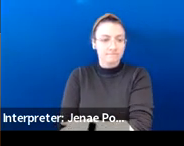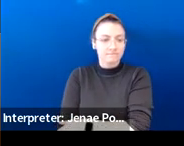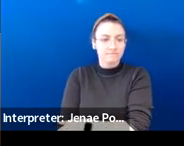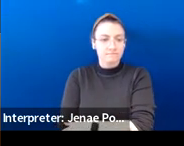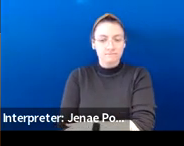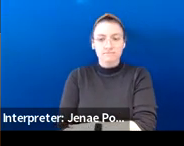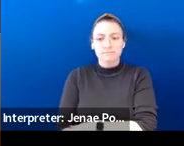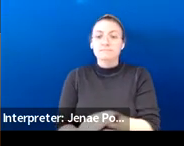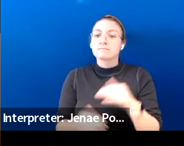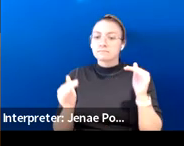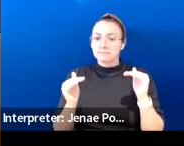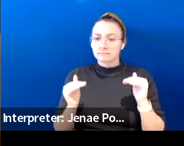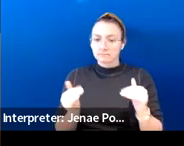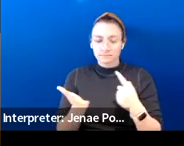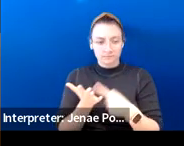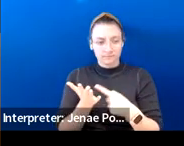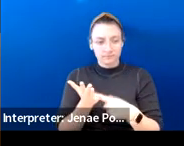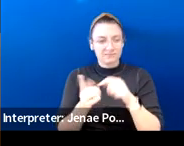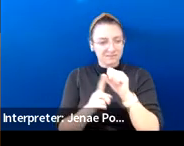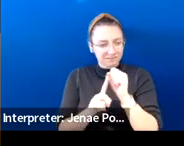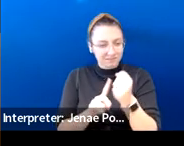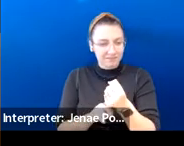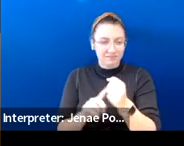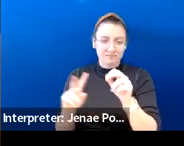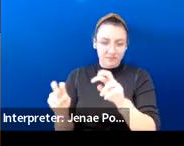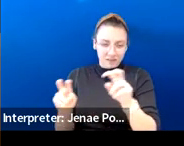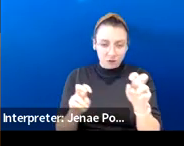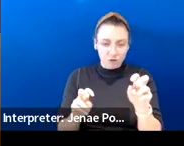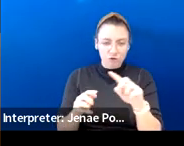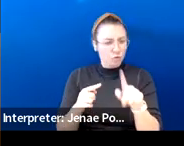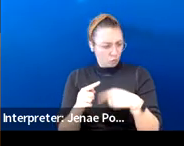So next, I want to talk about scenarios and issues for when faculty should refer student